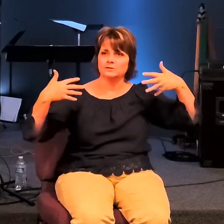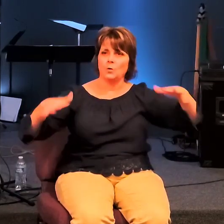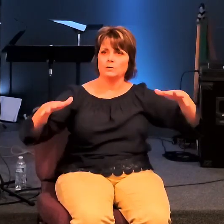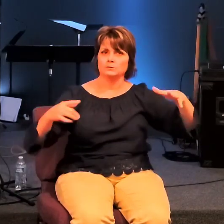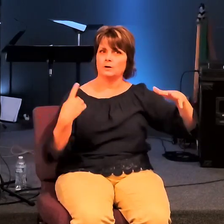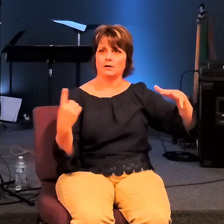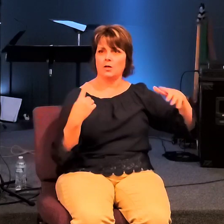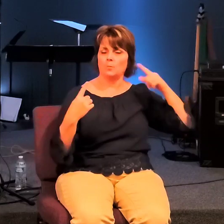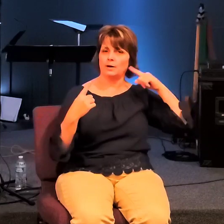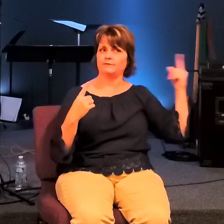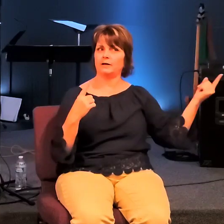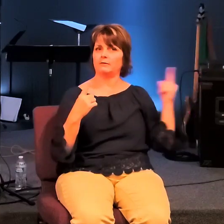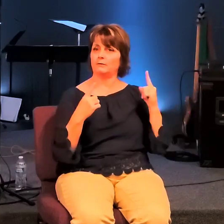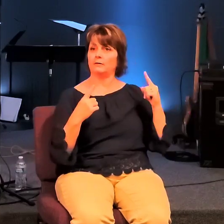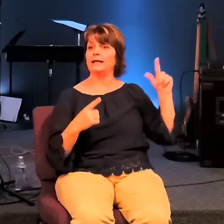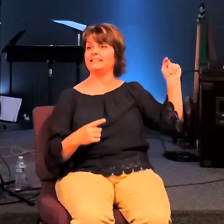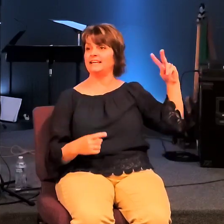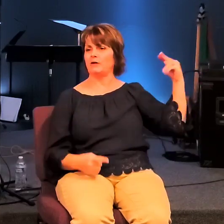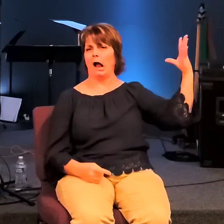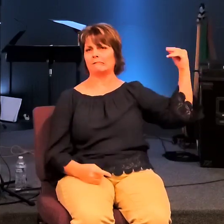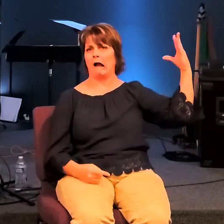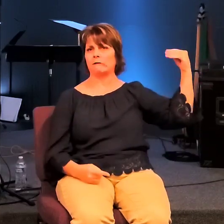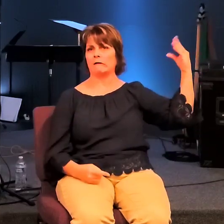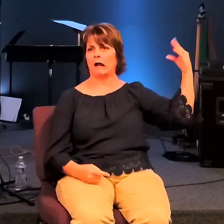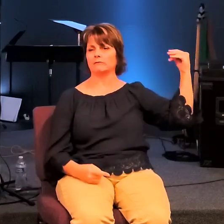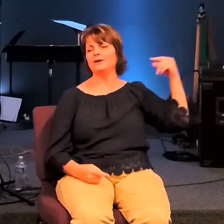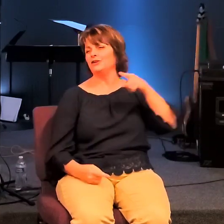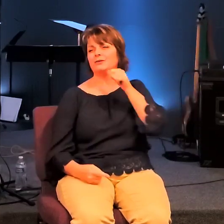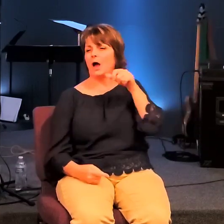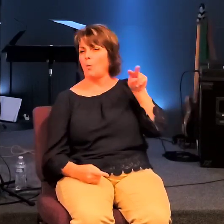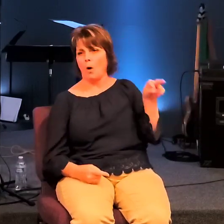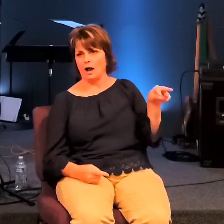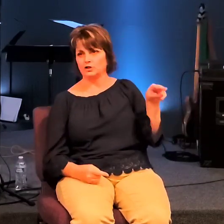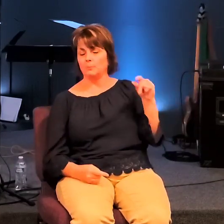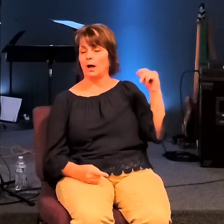background got the TV on you don't really watch it it's just the fact that it's noise